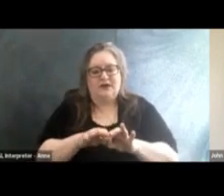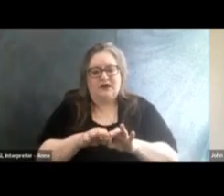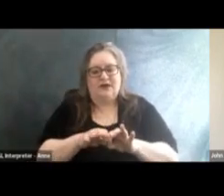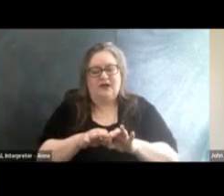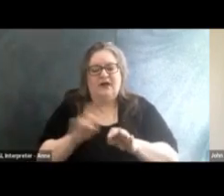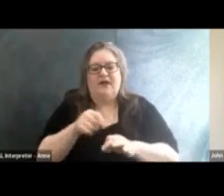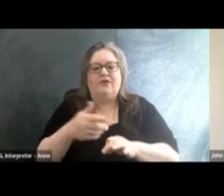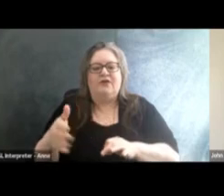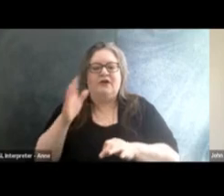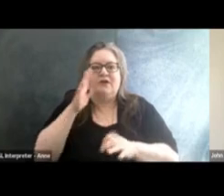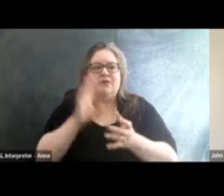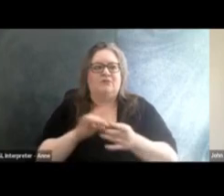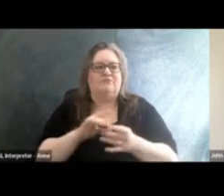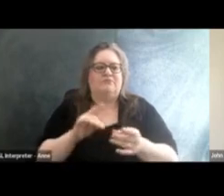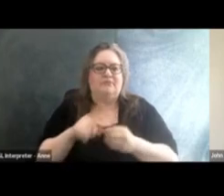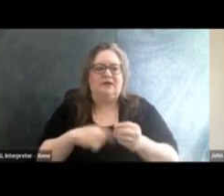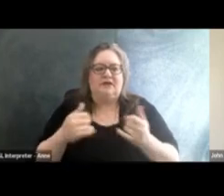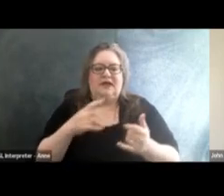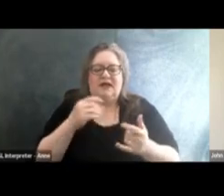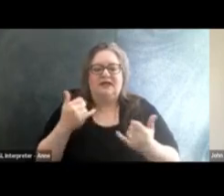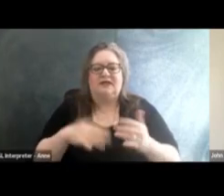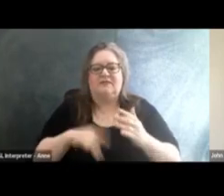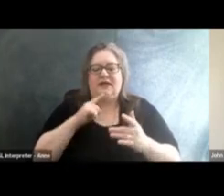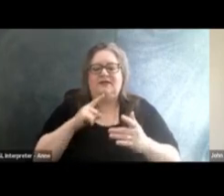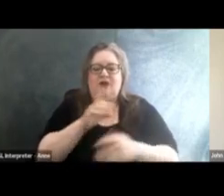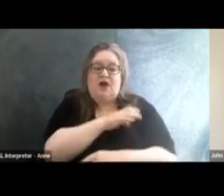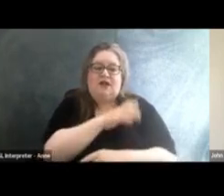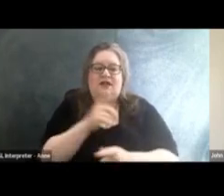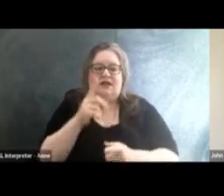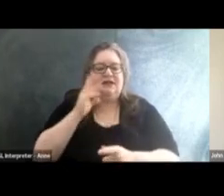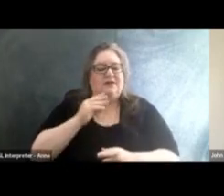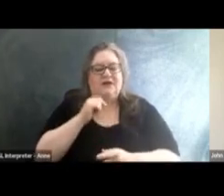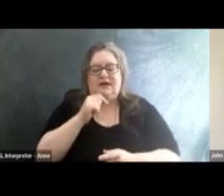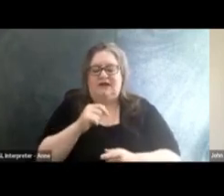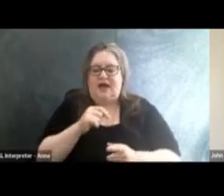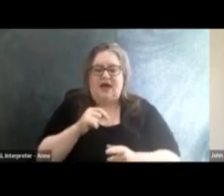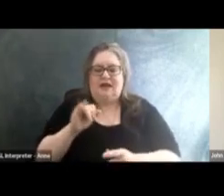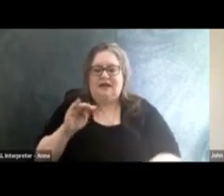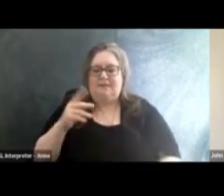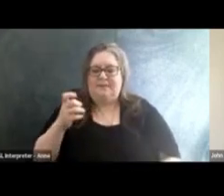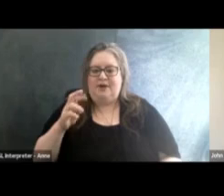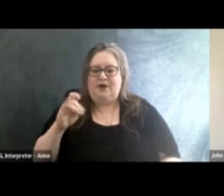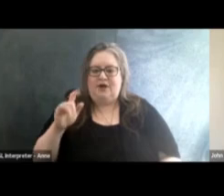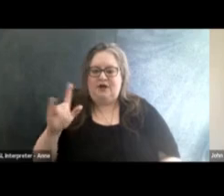thing I would say, and this is based on clinical experience, not empiric. I don't have empirical data behind it, but I